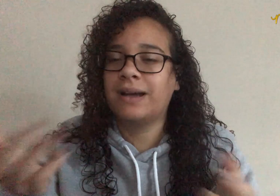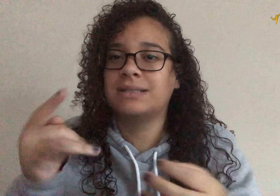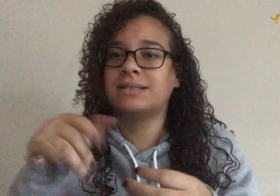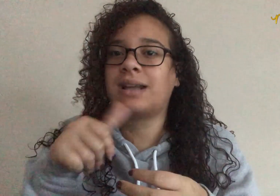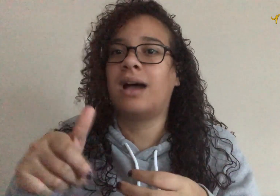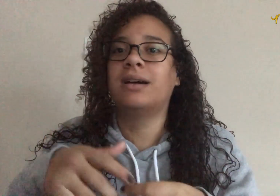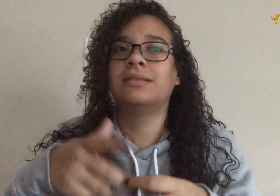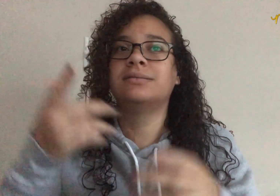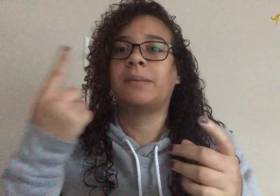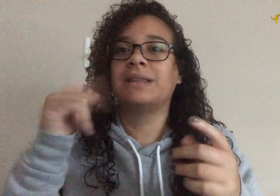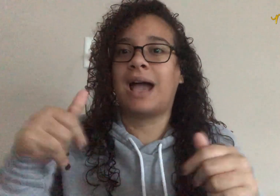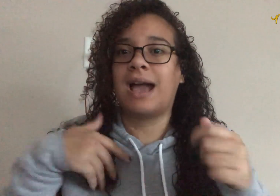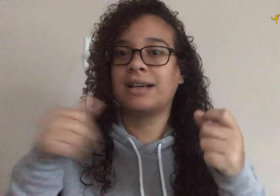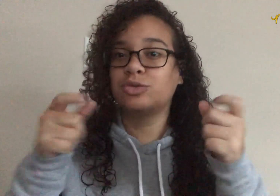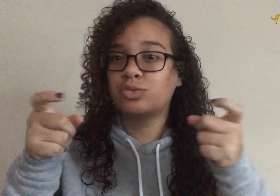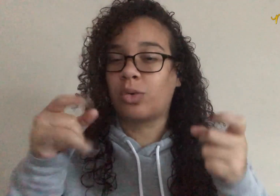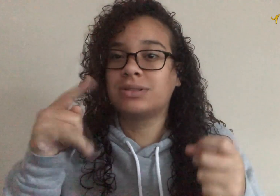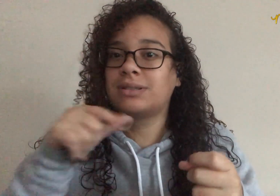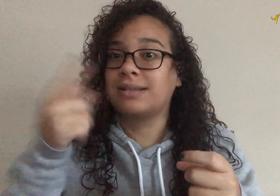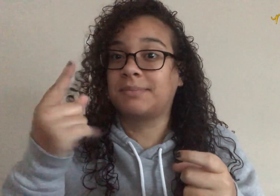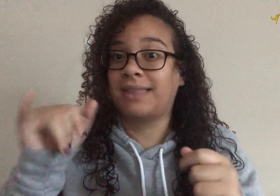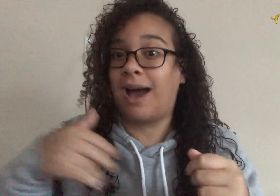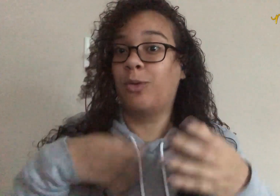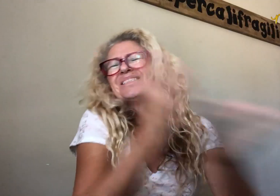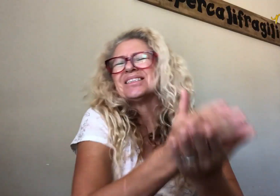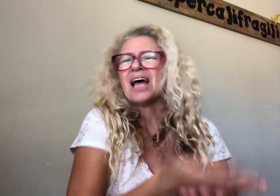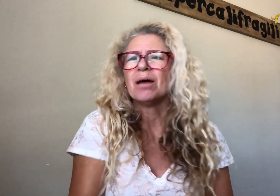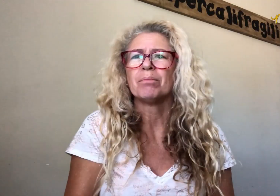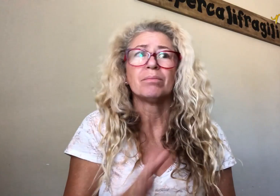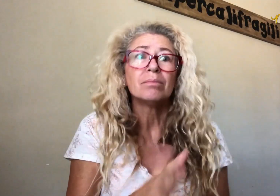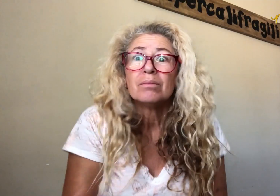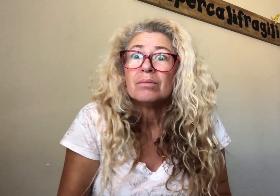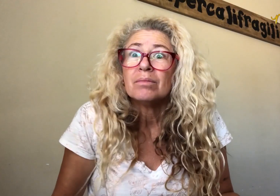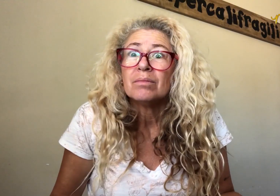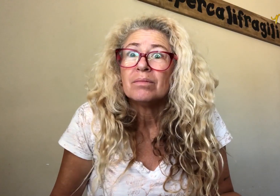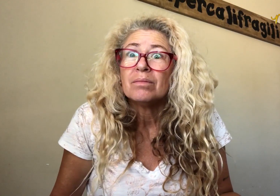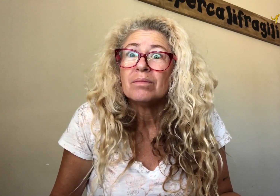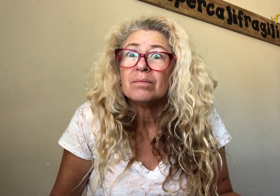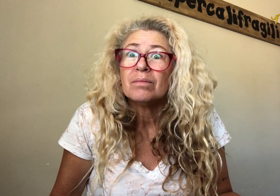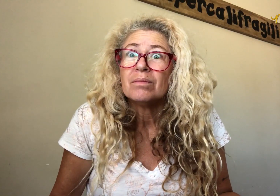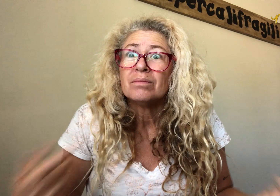It's not something I can control. Just STOP! Stop!